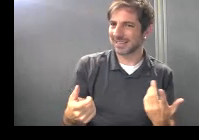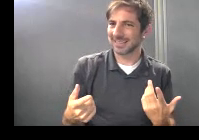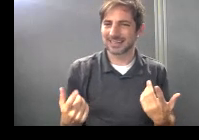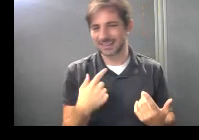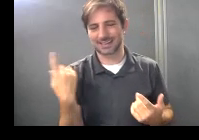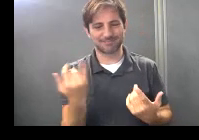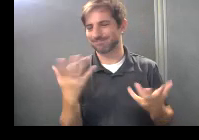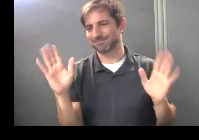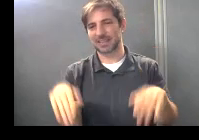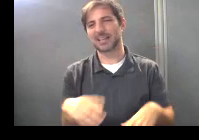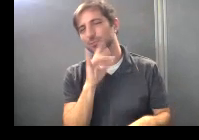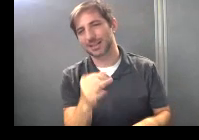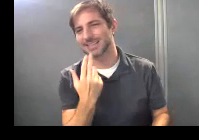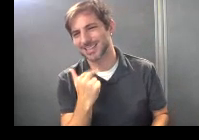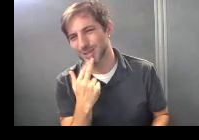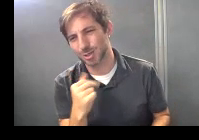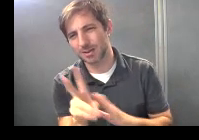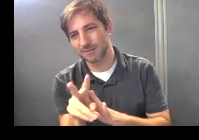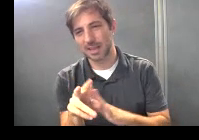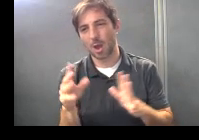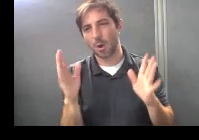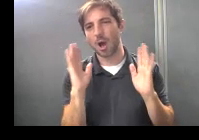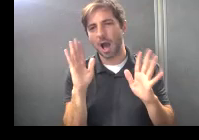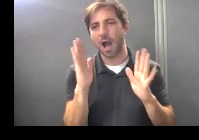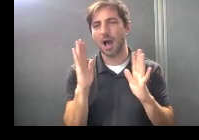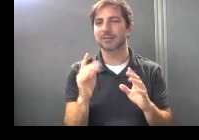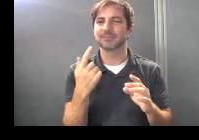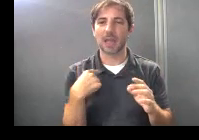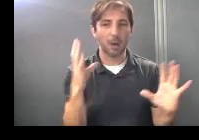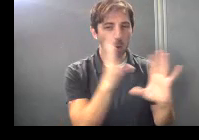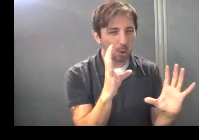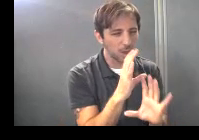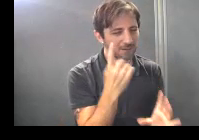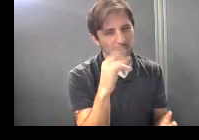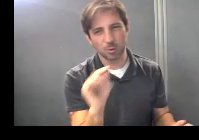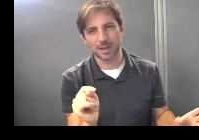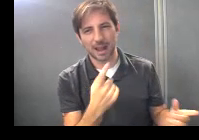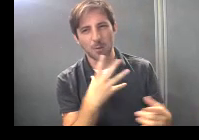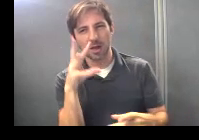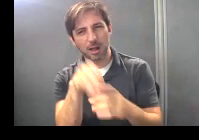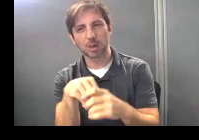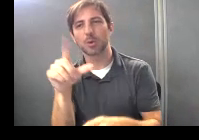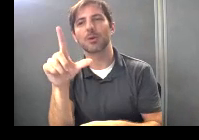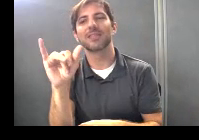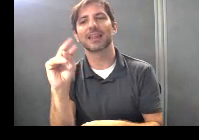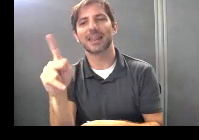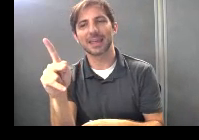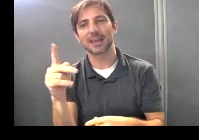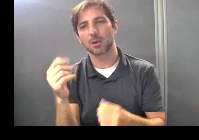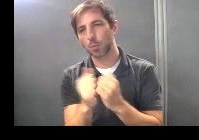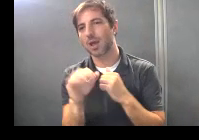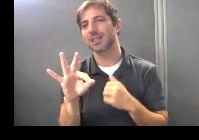AND IT'S VERY CUTE. WE CAN INCLUDE THE LINK IN THE FOLLOW UP.